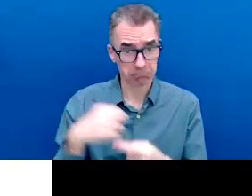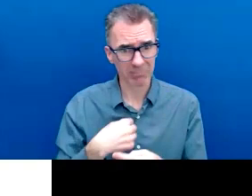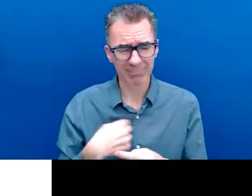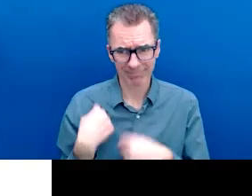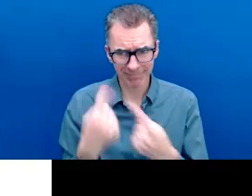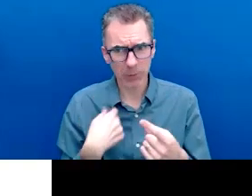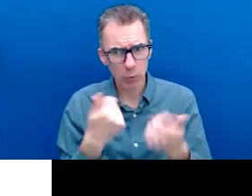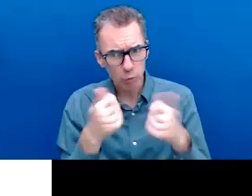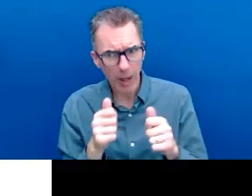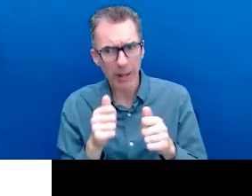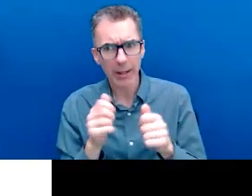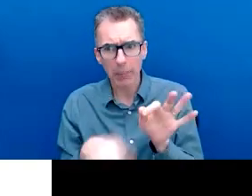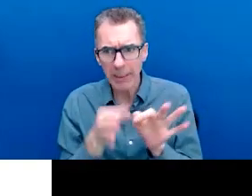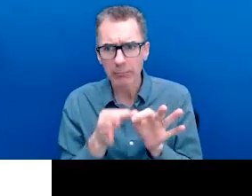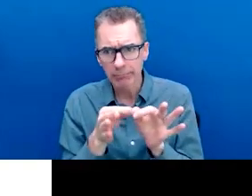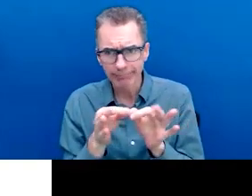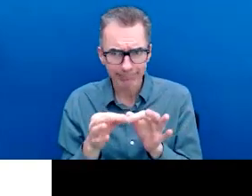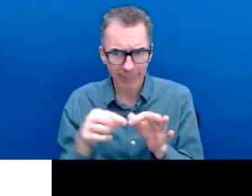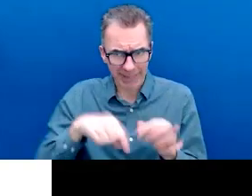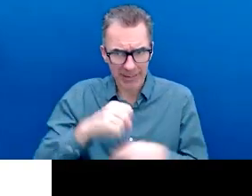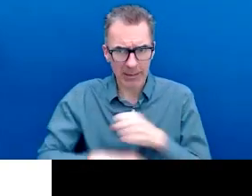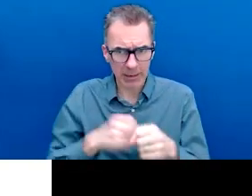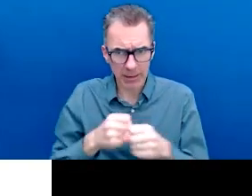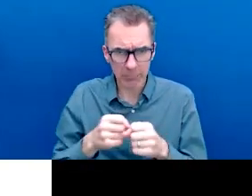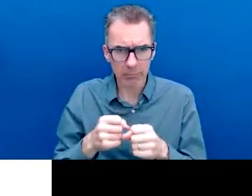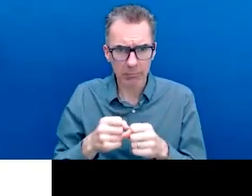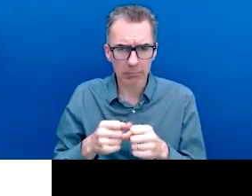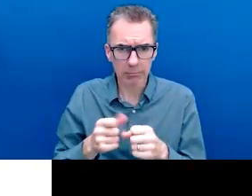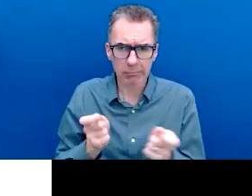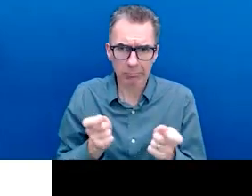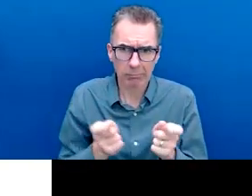this past year, to include more information